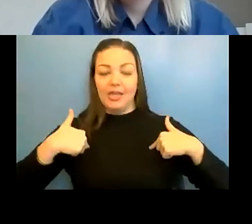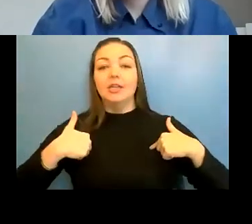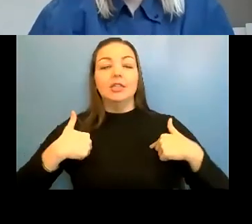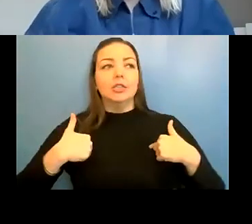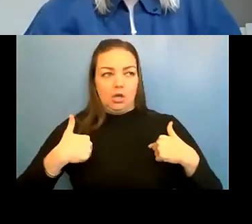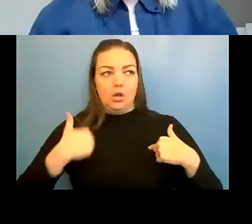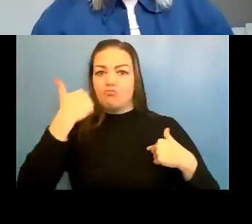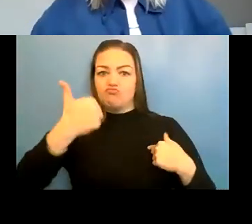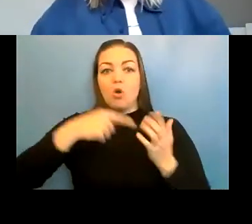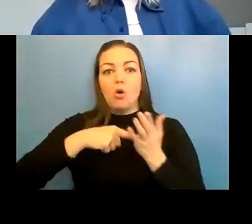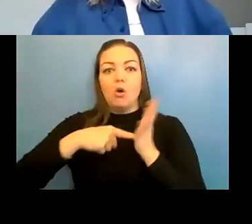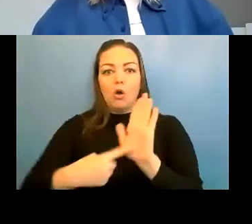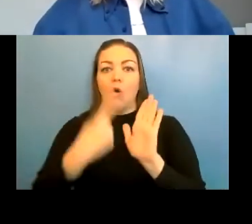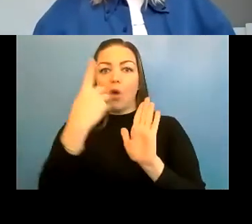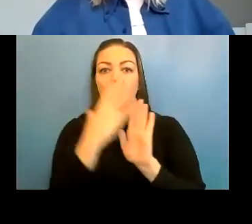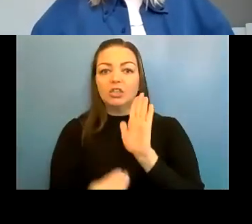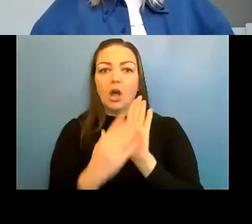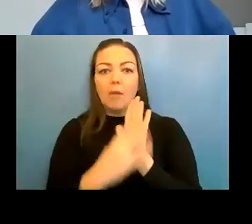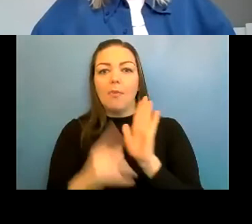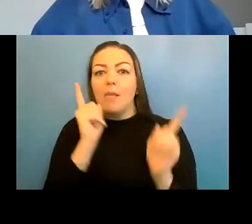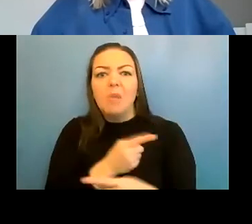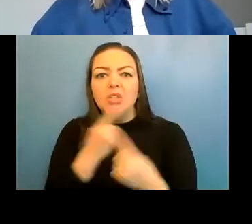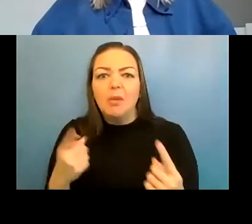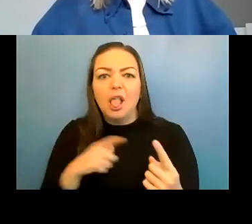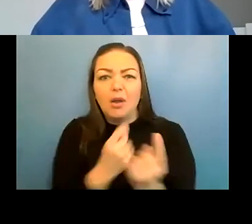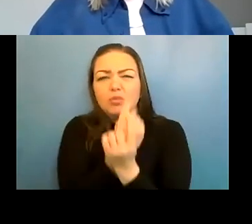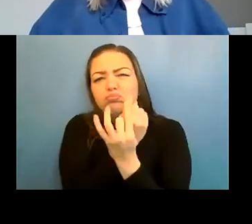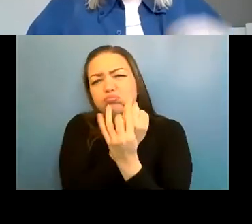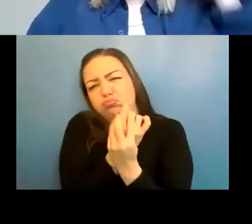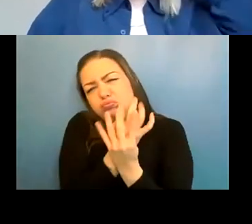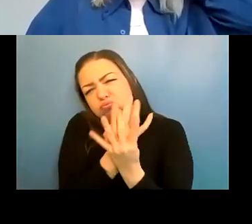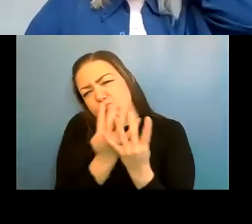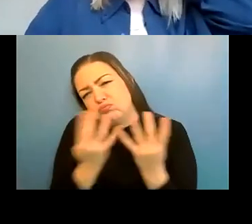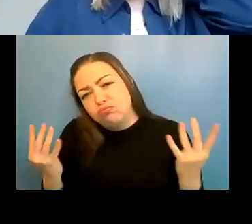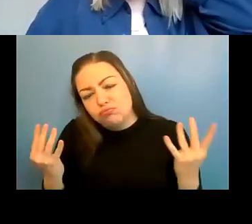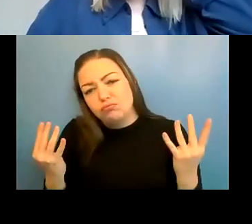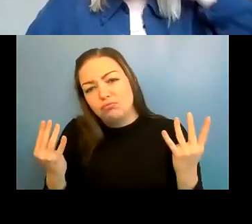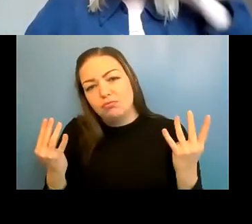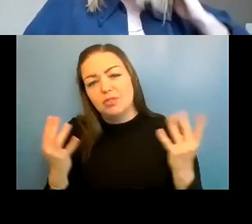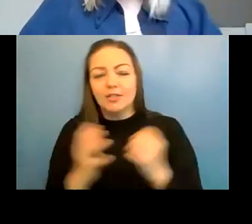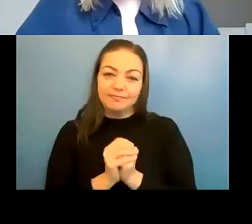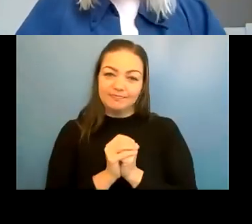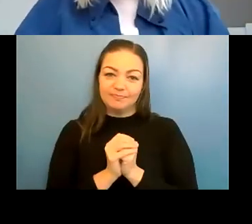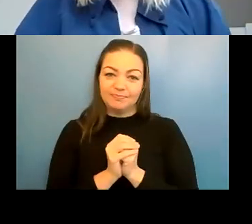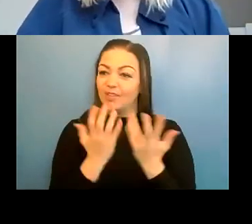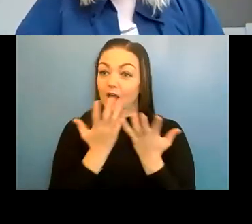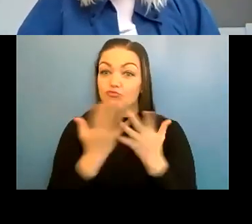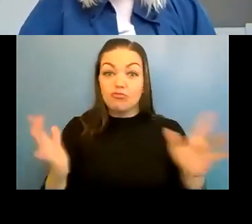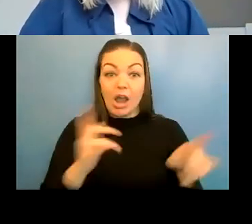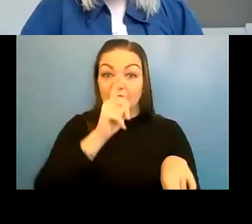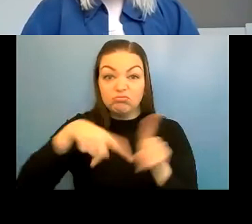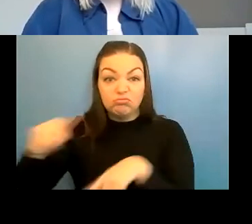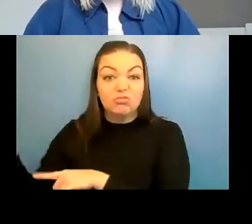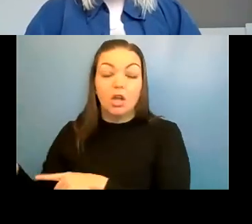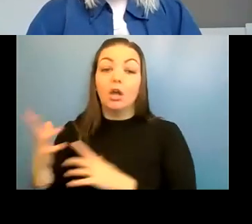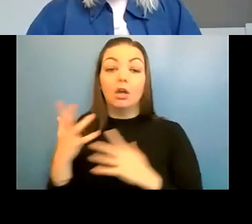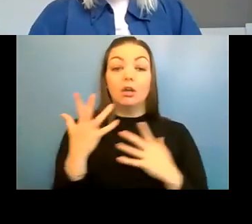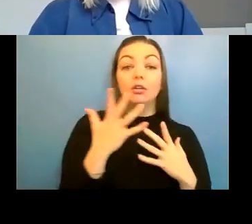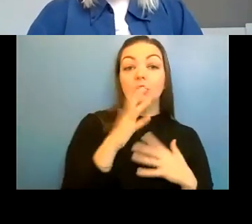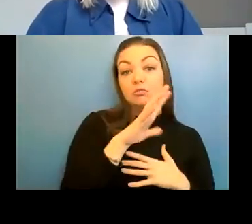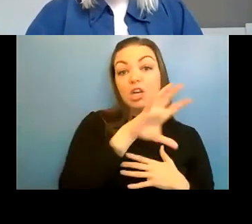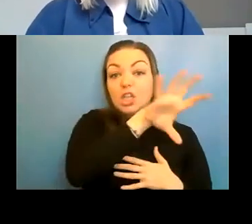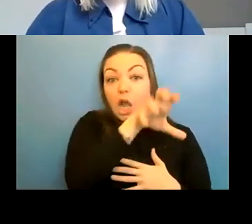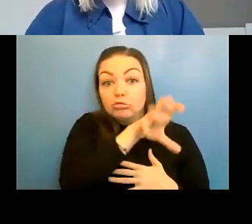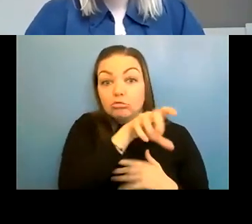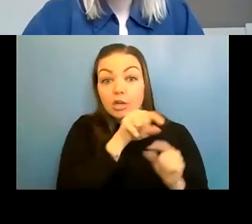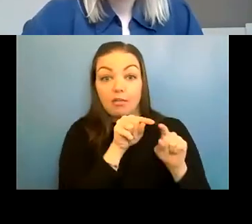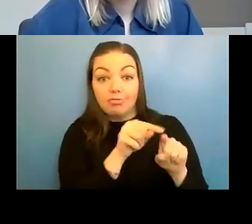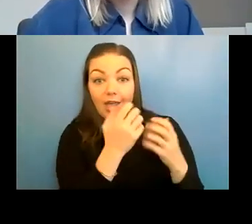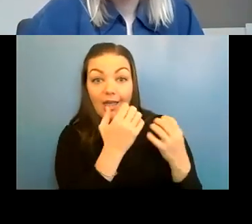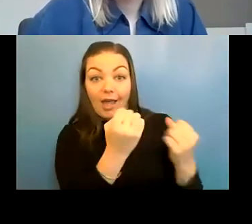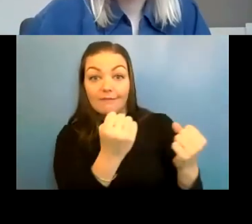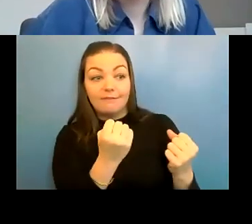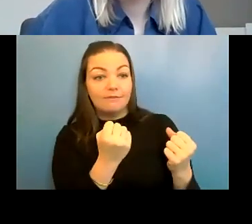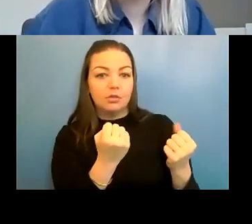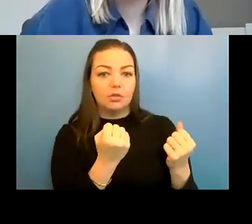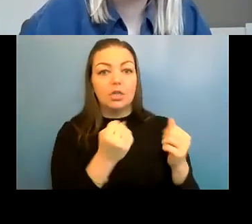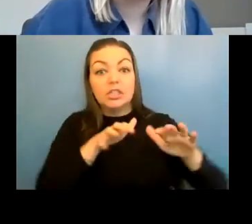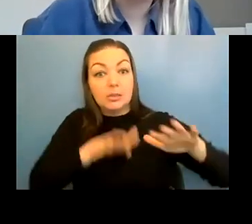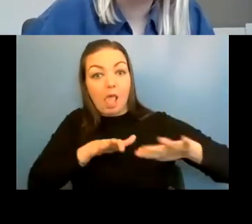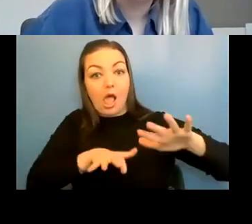For me I can't give one example because there are just so many different examples.